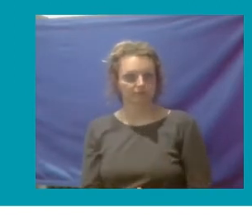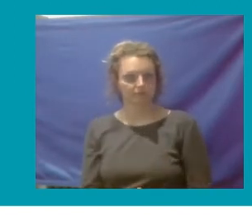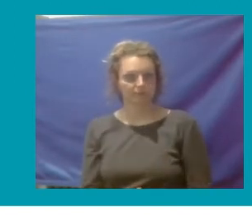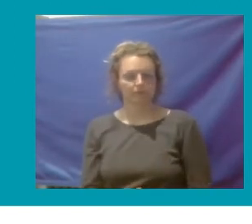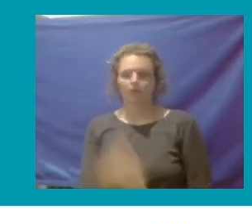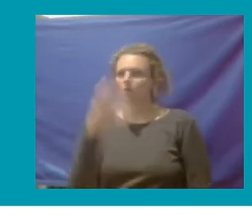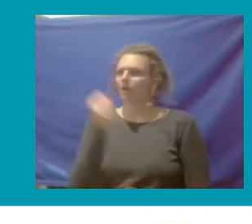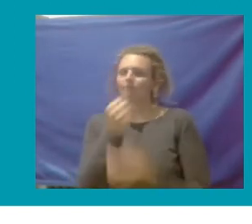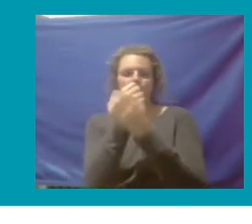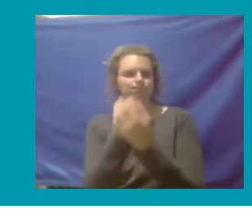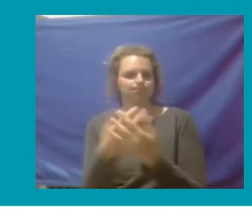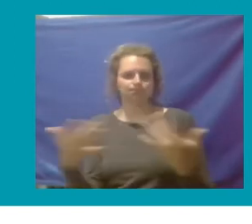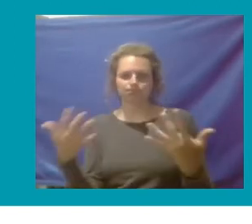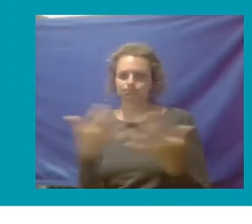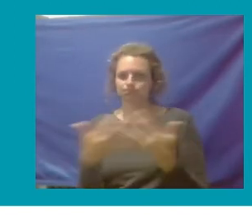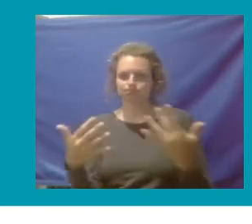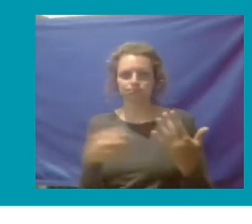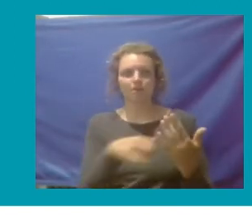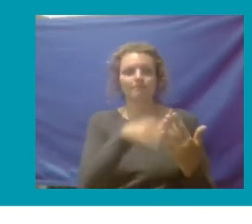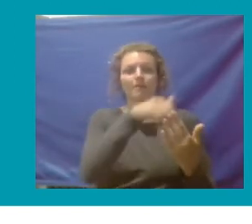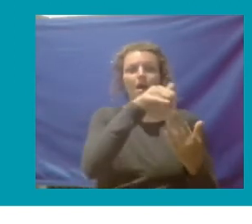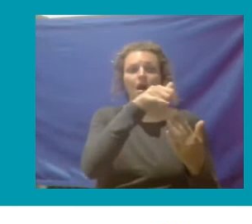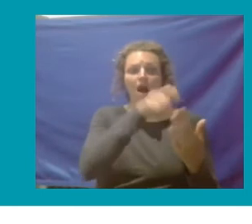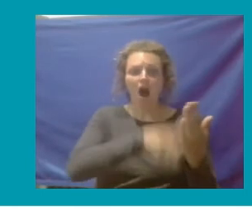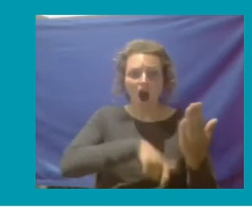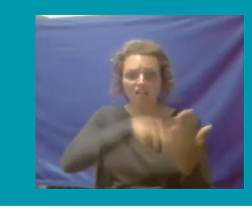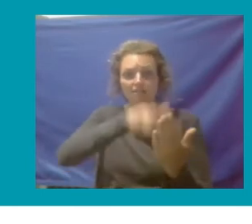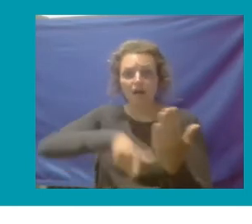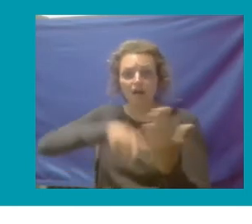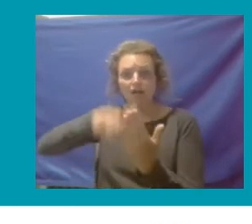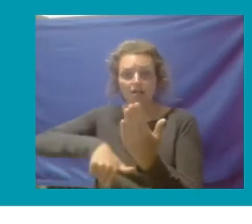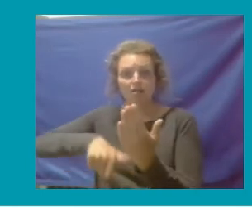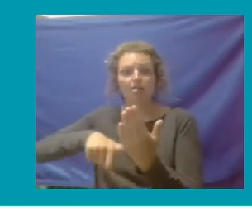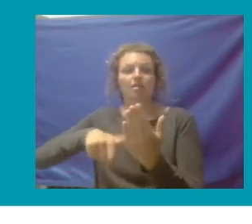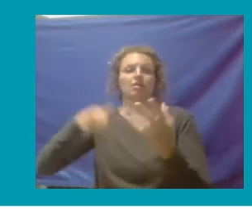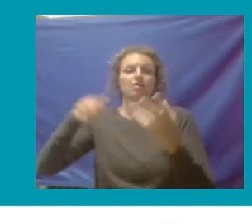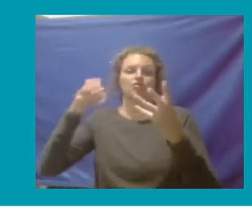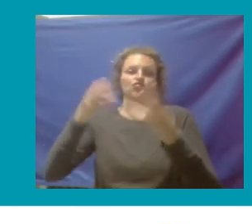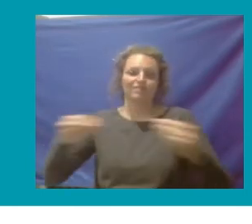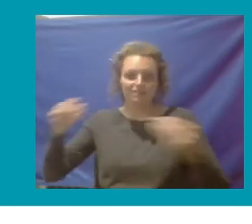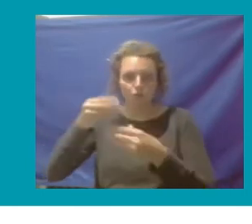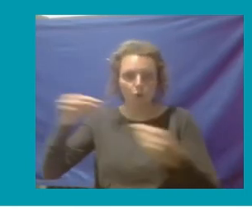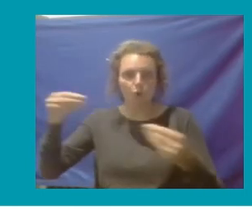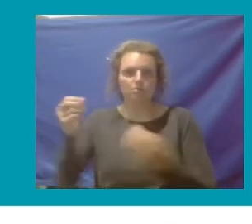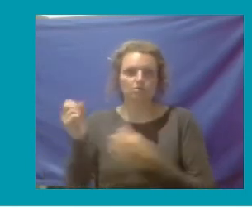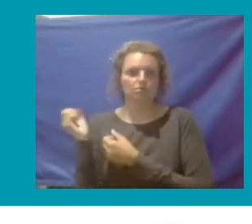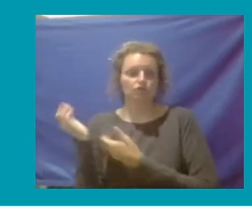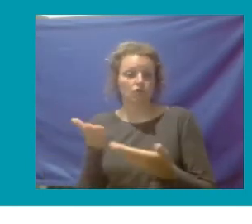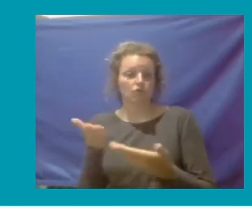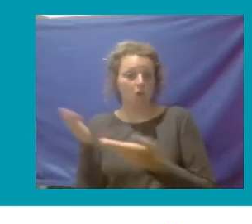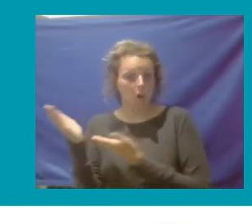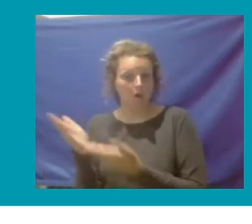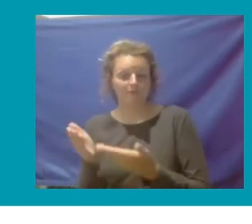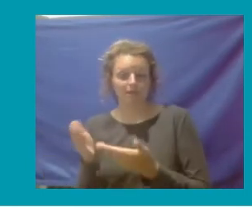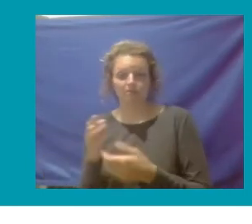You know I could spend all day talking about them, but honestly, just go to the hive and look for yourself